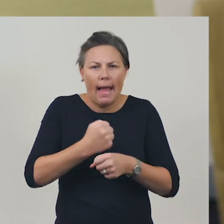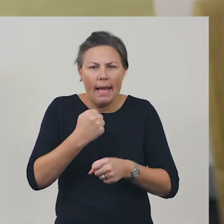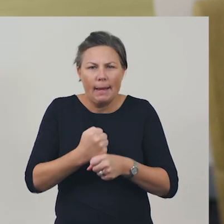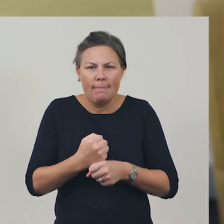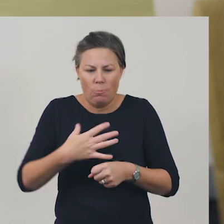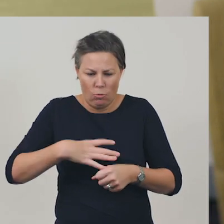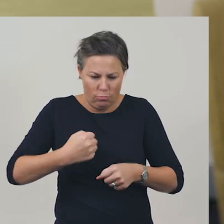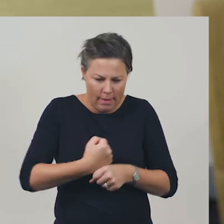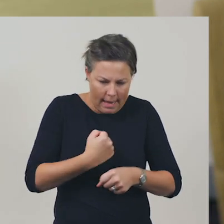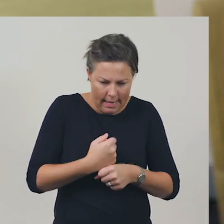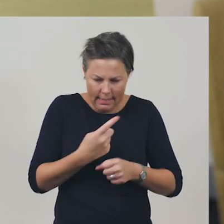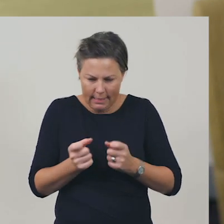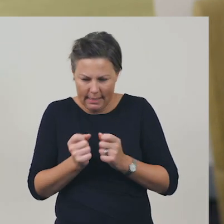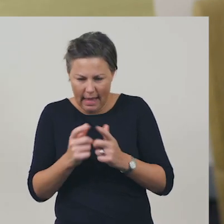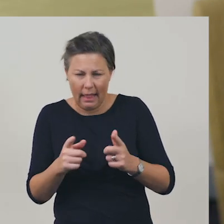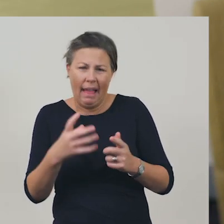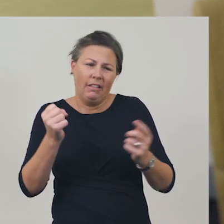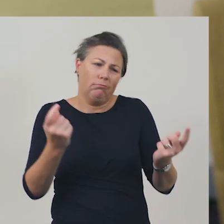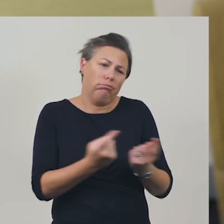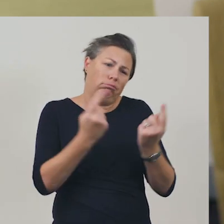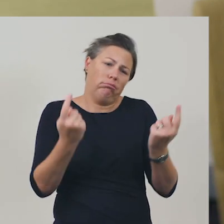There are loads of different types of games on the market.